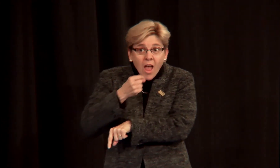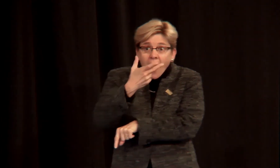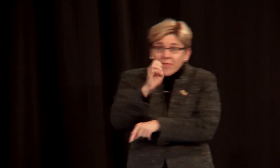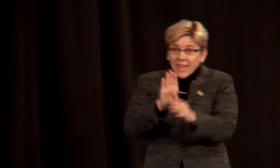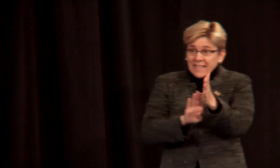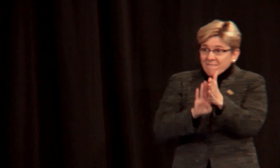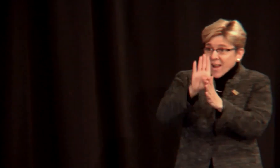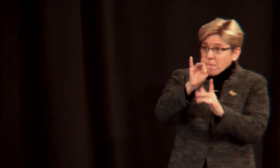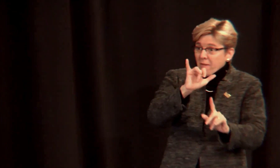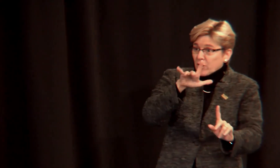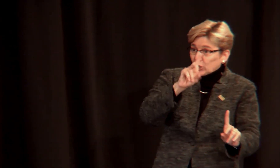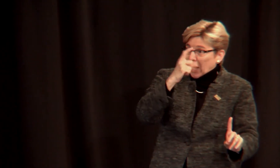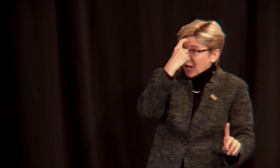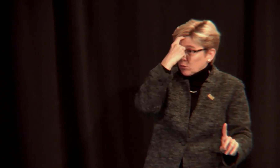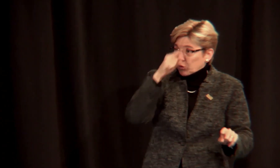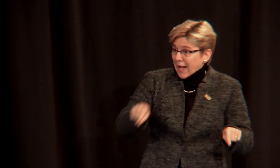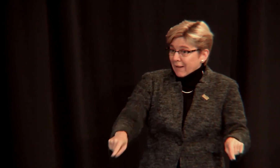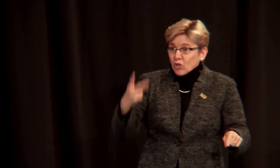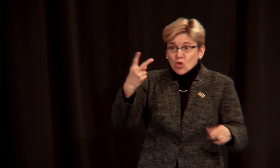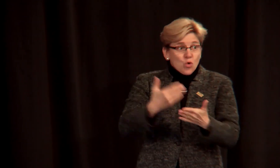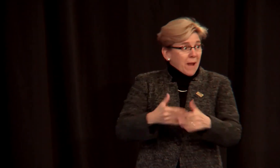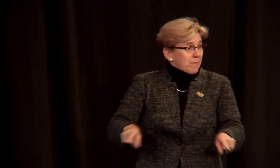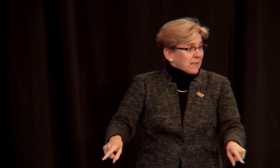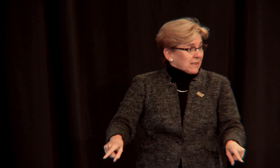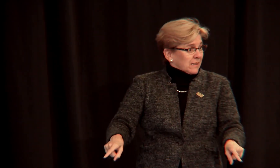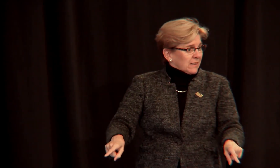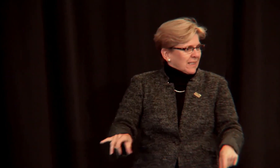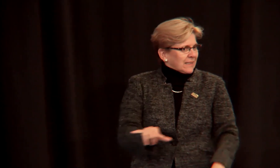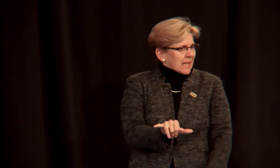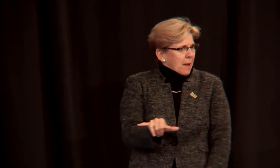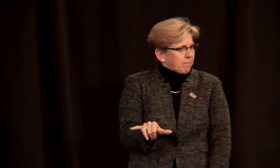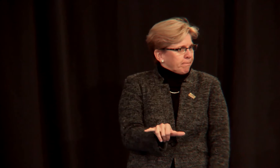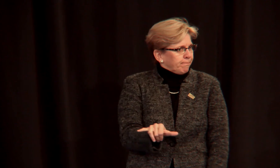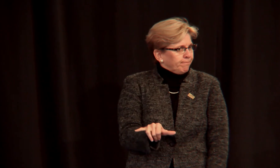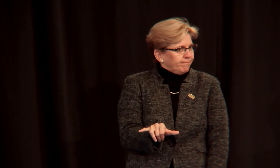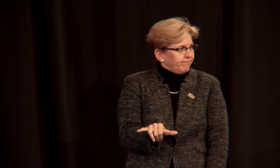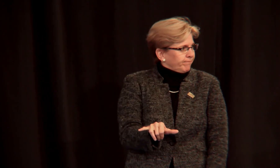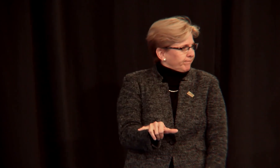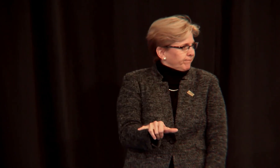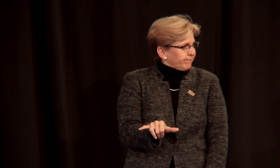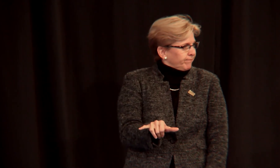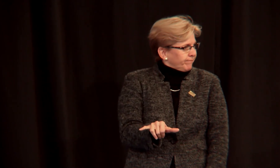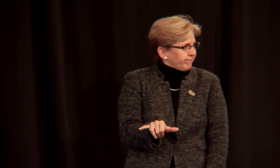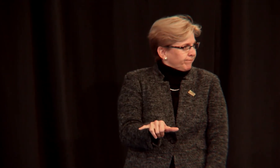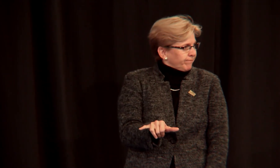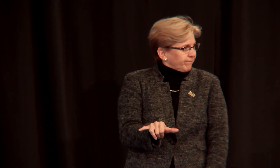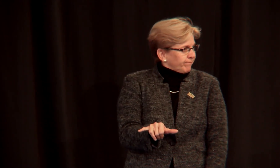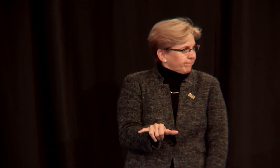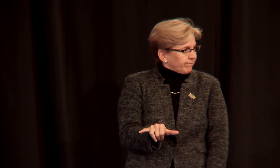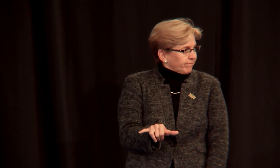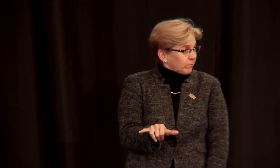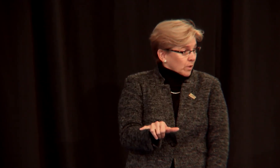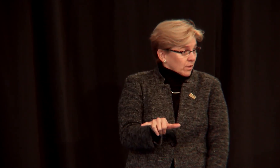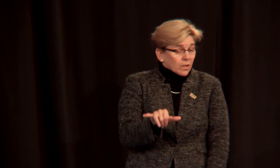that child's brain develops exactly the same as a child with full access to ASL.